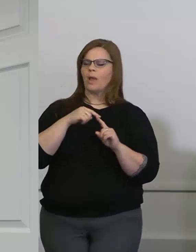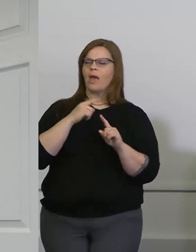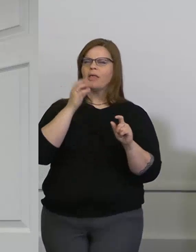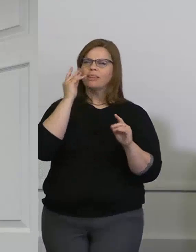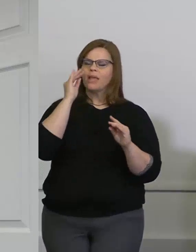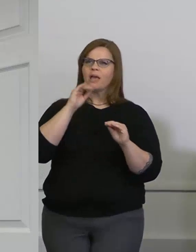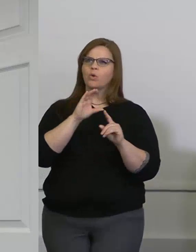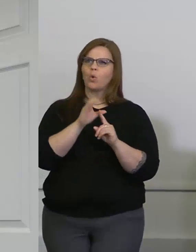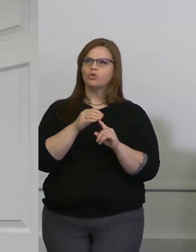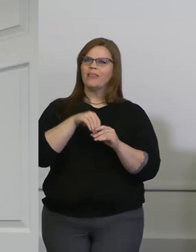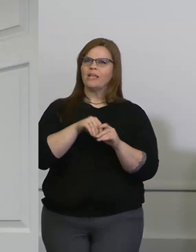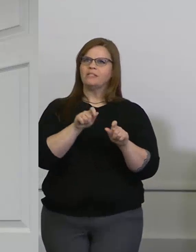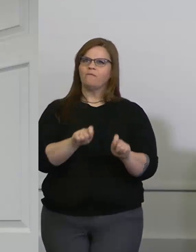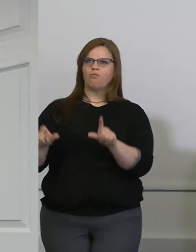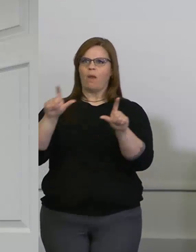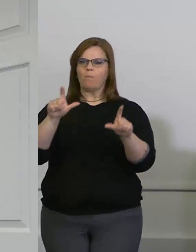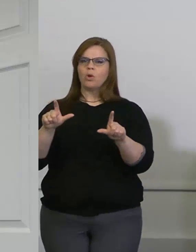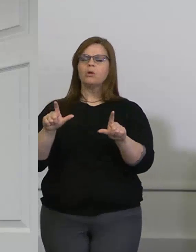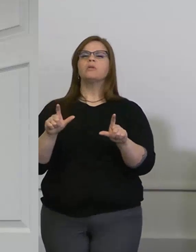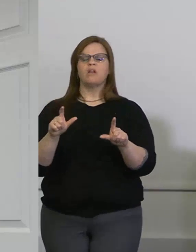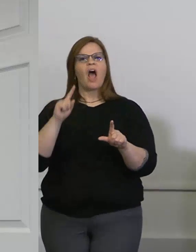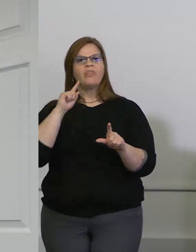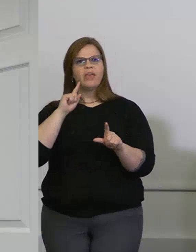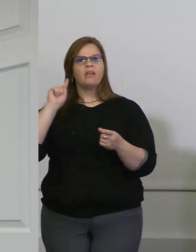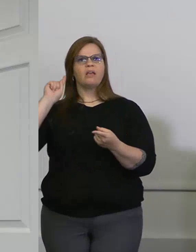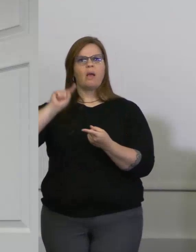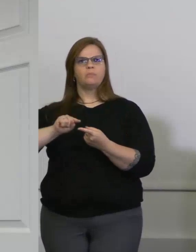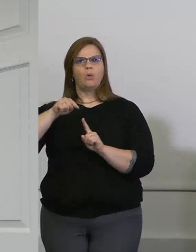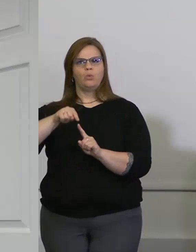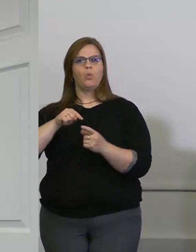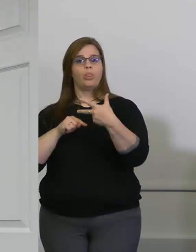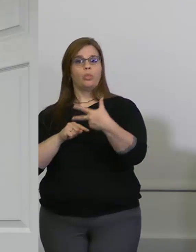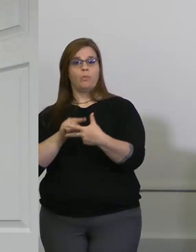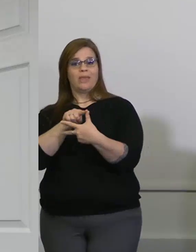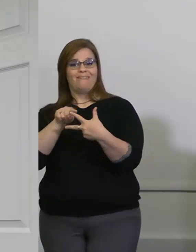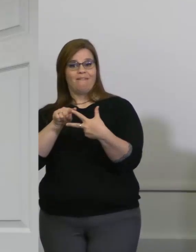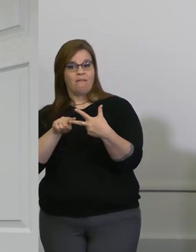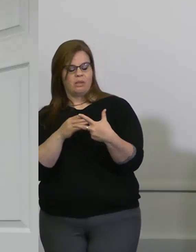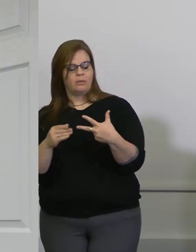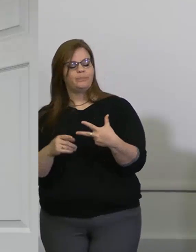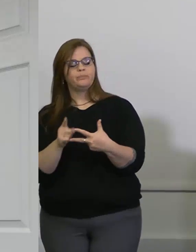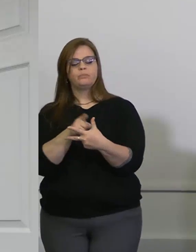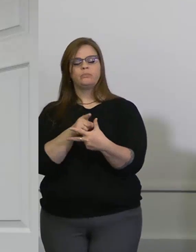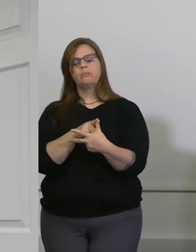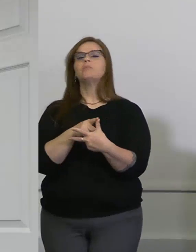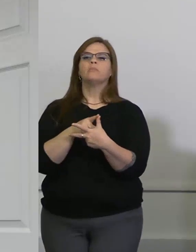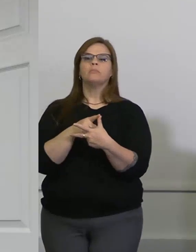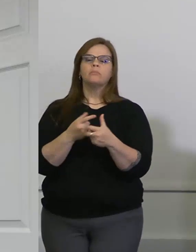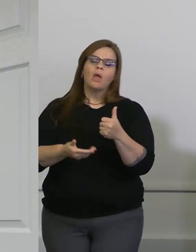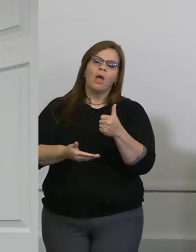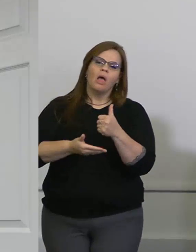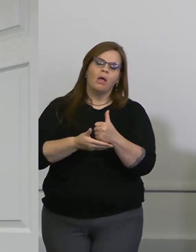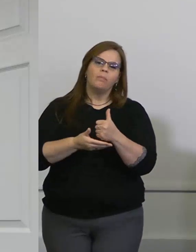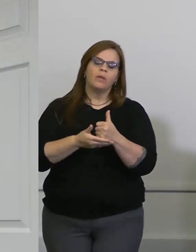rest of the conversation, I think it really kind of comes down to three things. One is about helping organizations provide clarity,